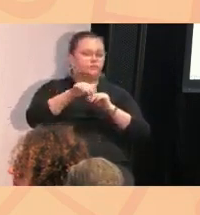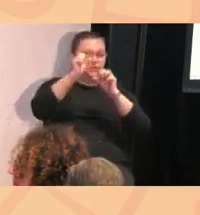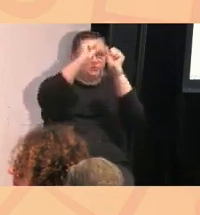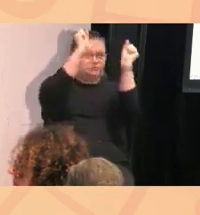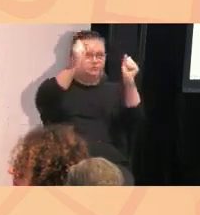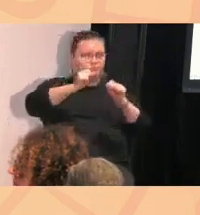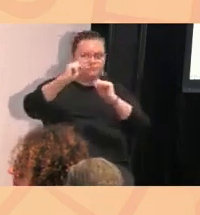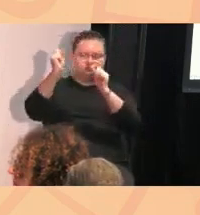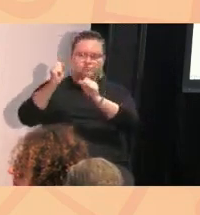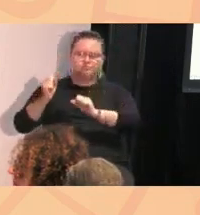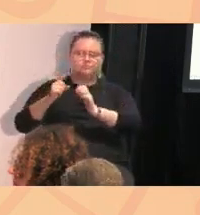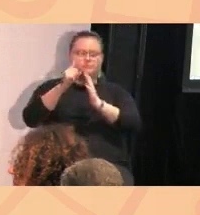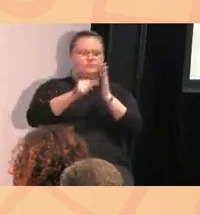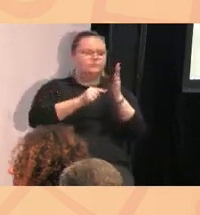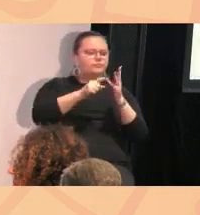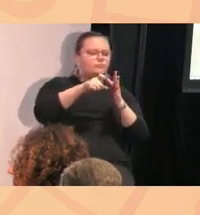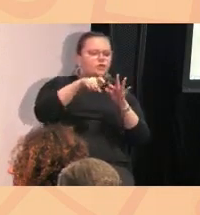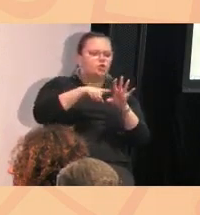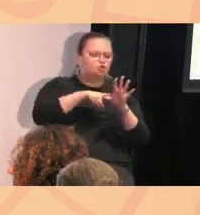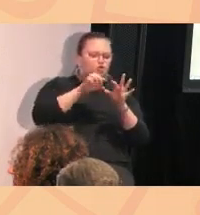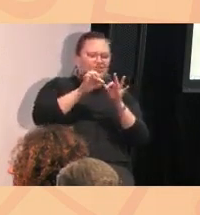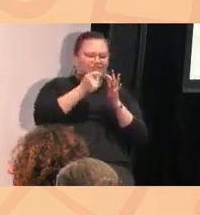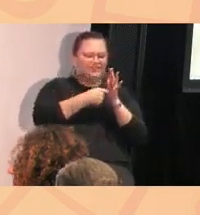And it was actually through the (UNKNOWN) program,